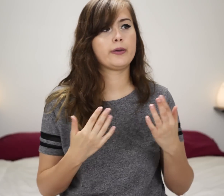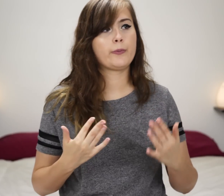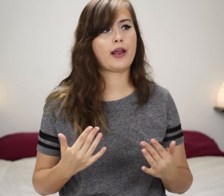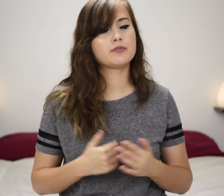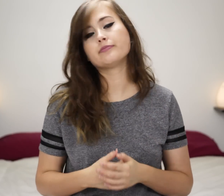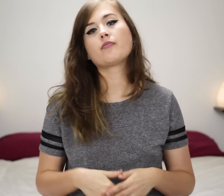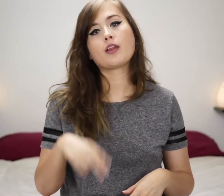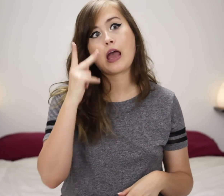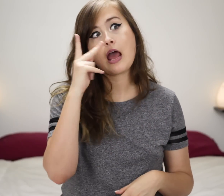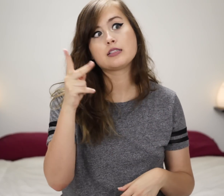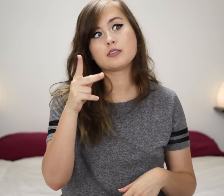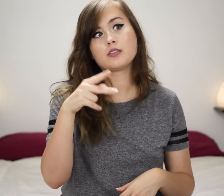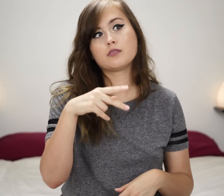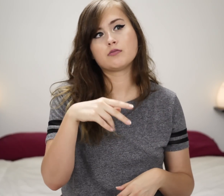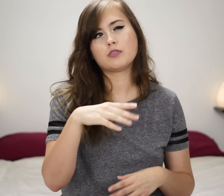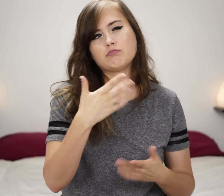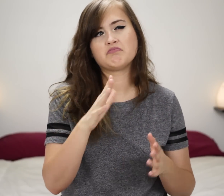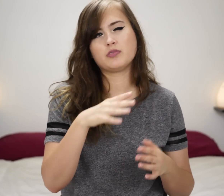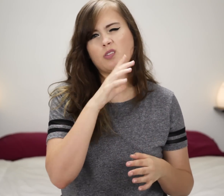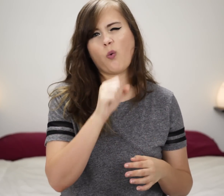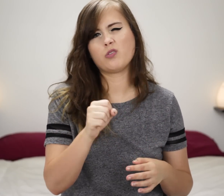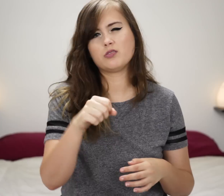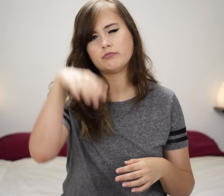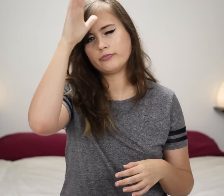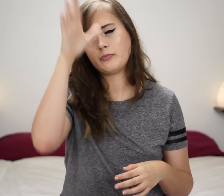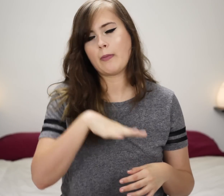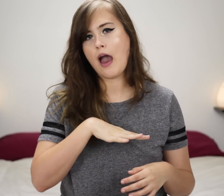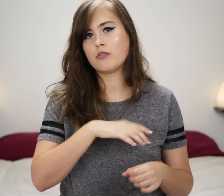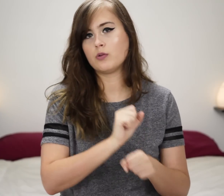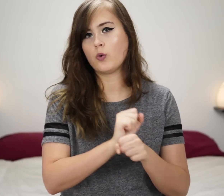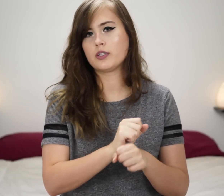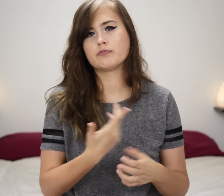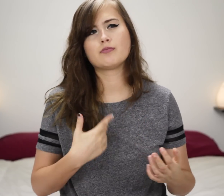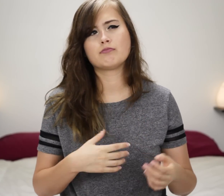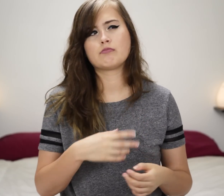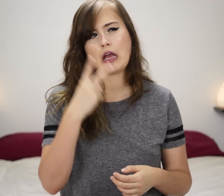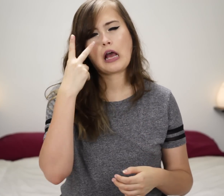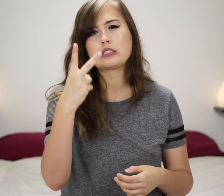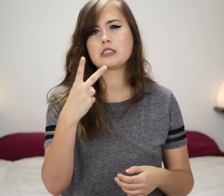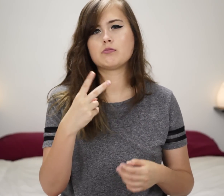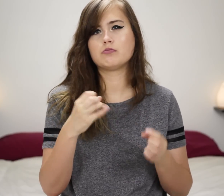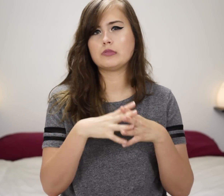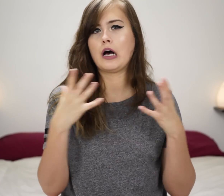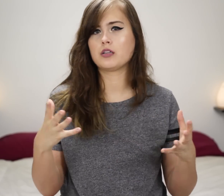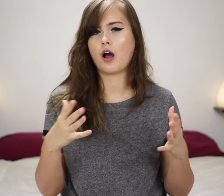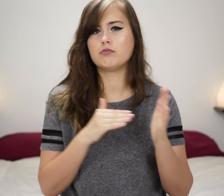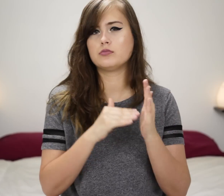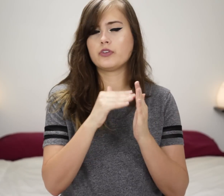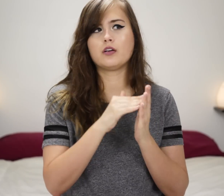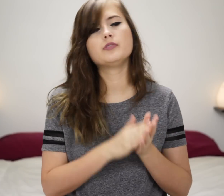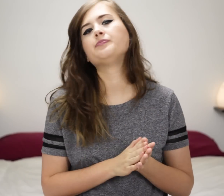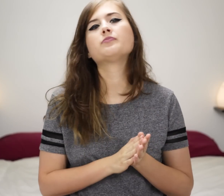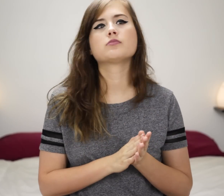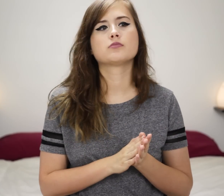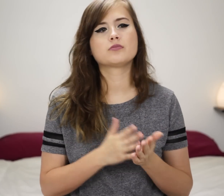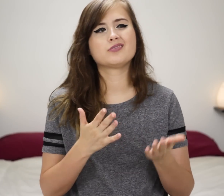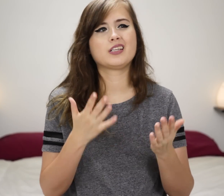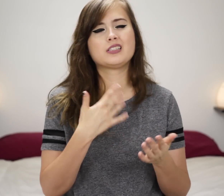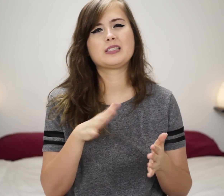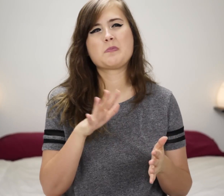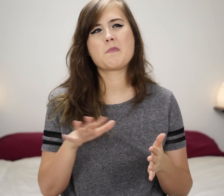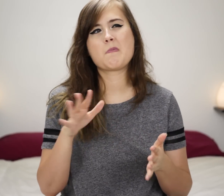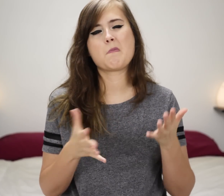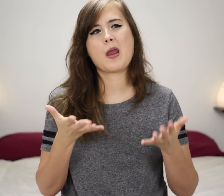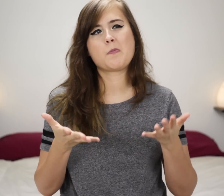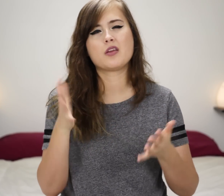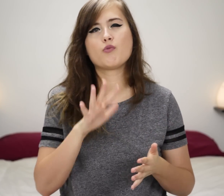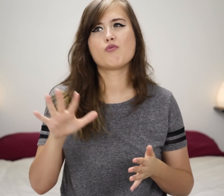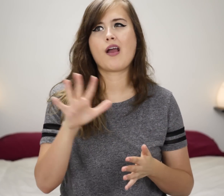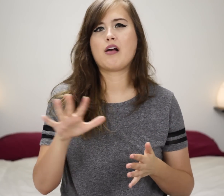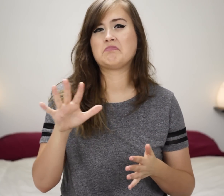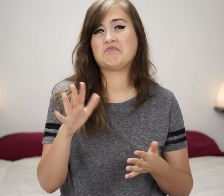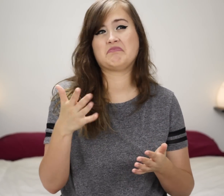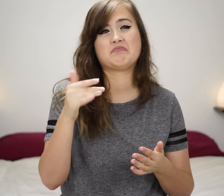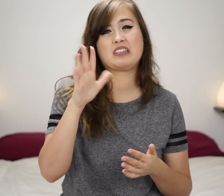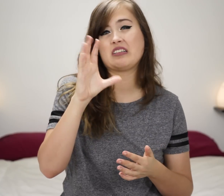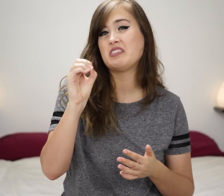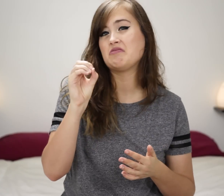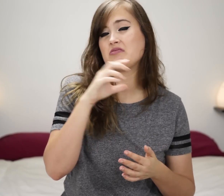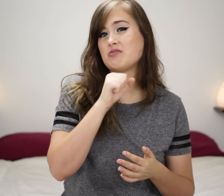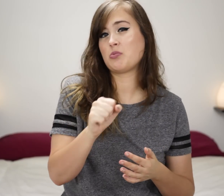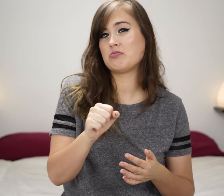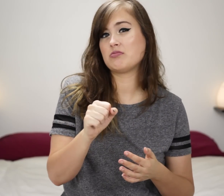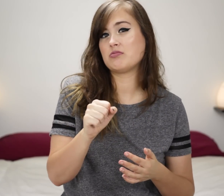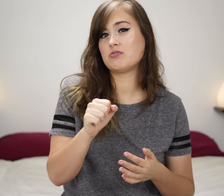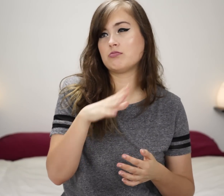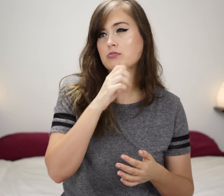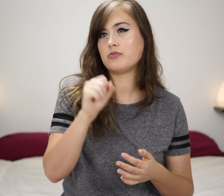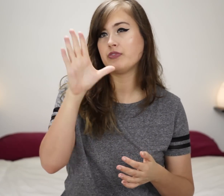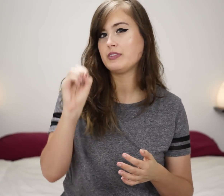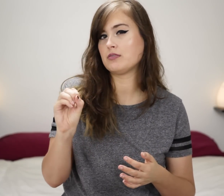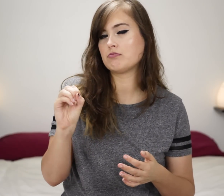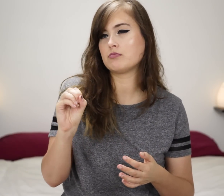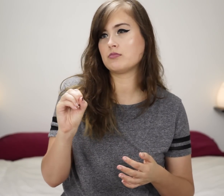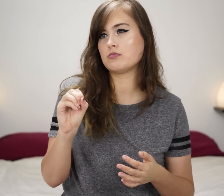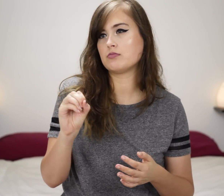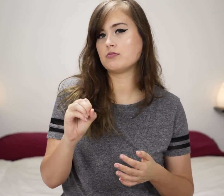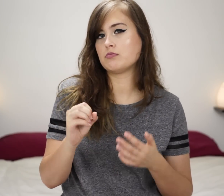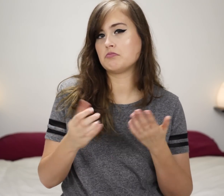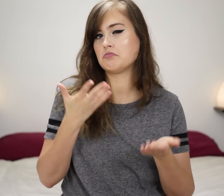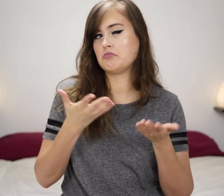While I'm waiting, I see this 50-year-old looking man who I see often working at the cashier.